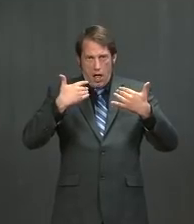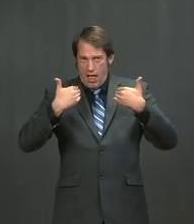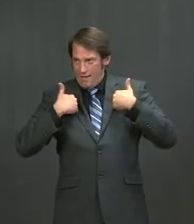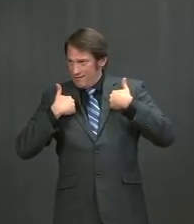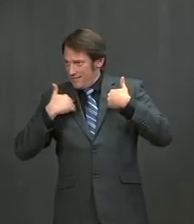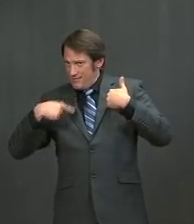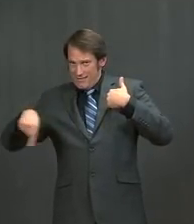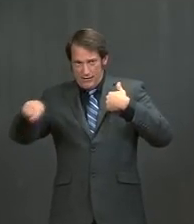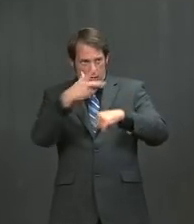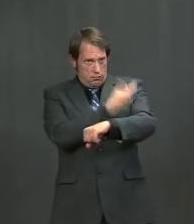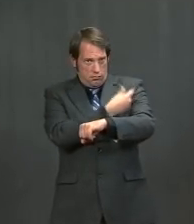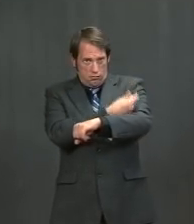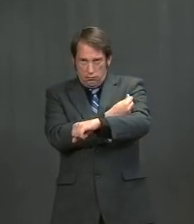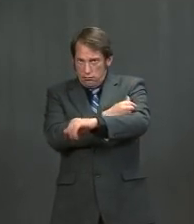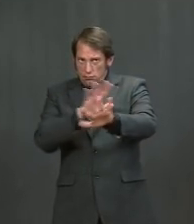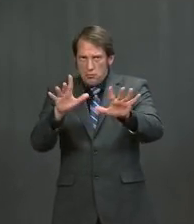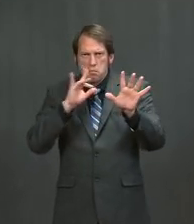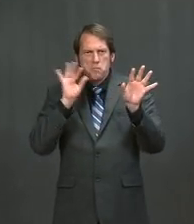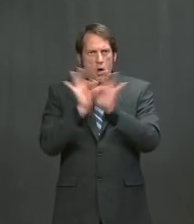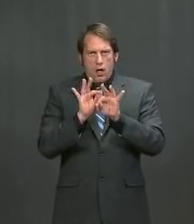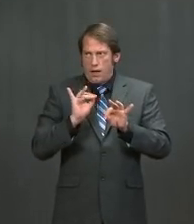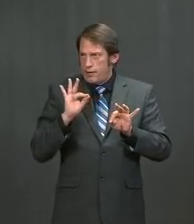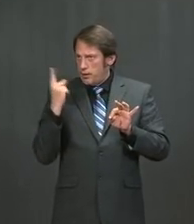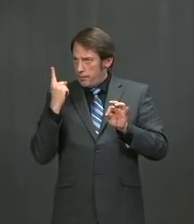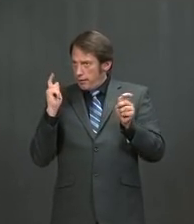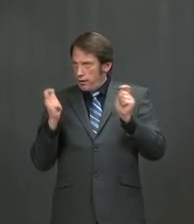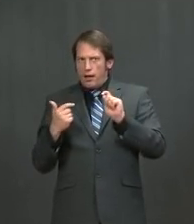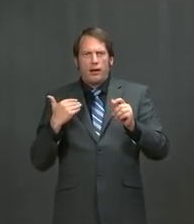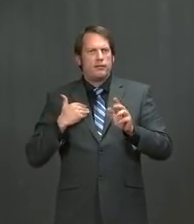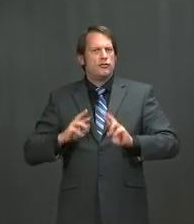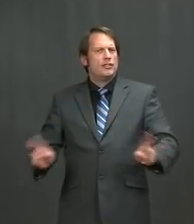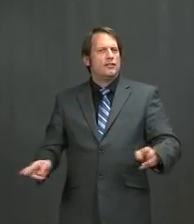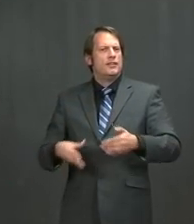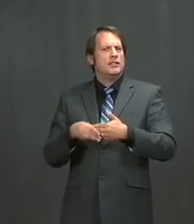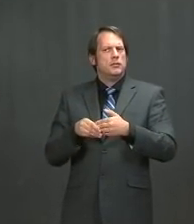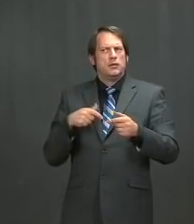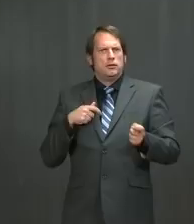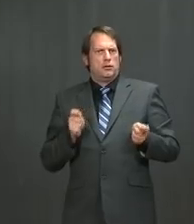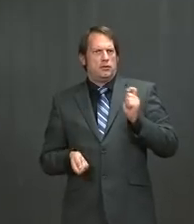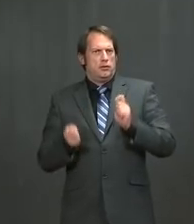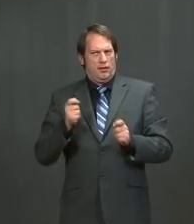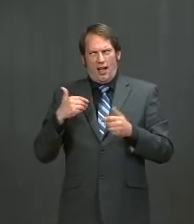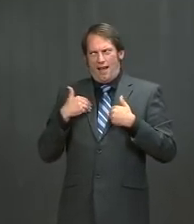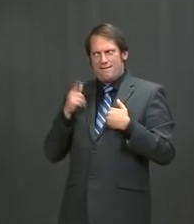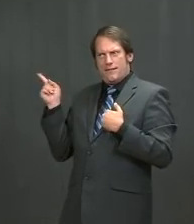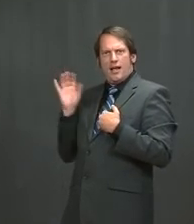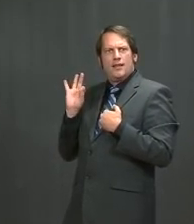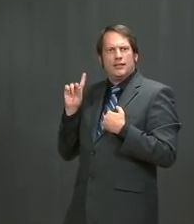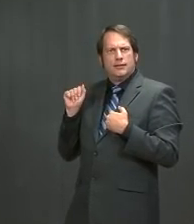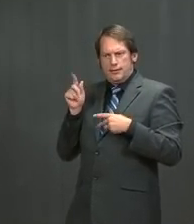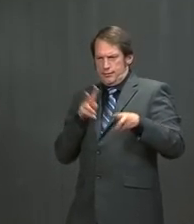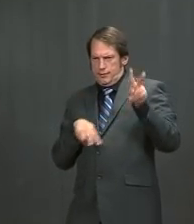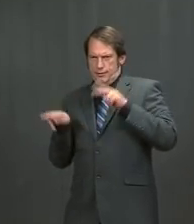now, the FDA is still going through the process of approval for booster shots and determining, of course, what's needed and when.